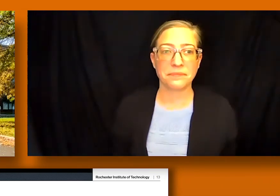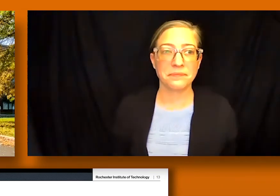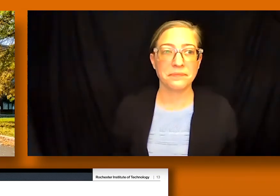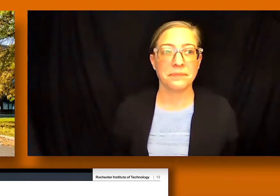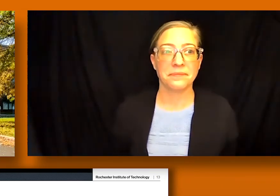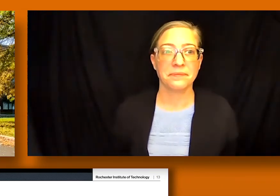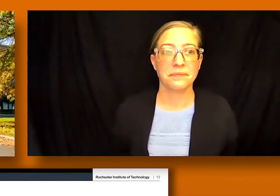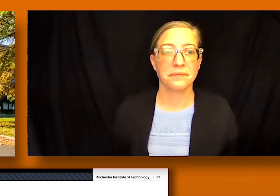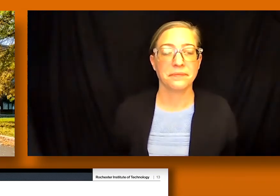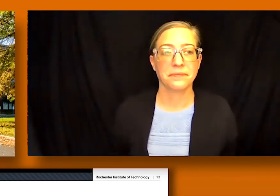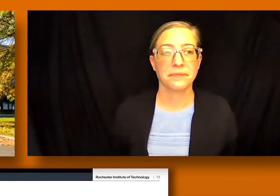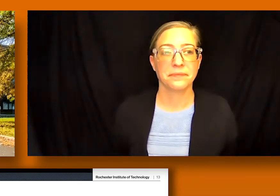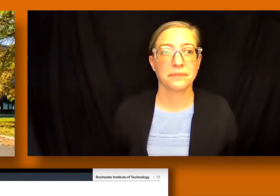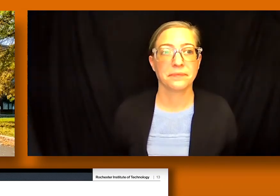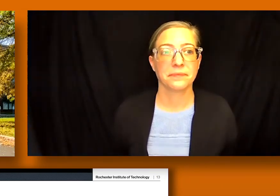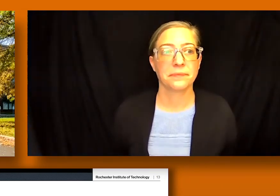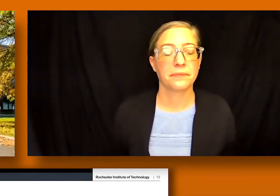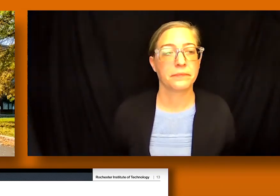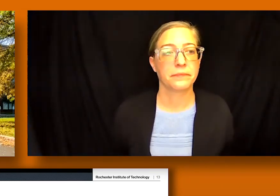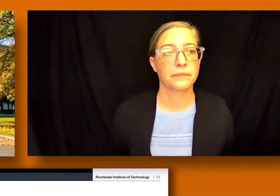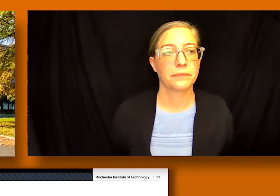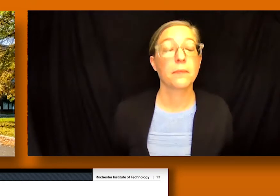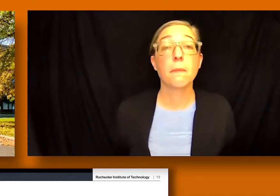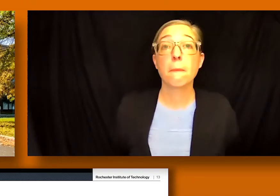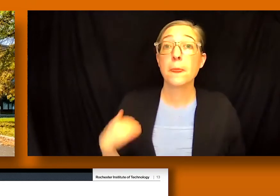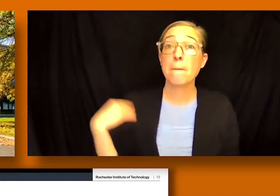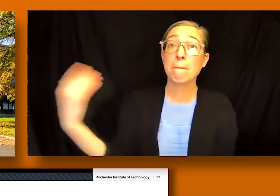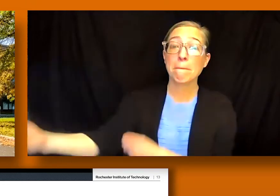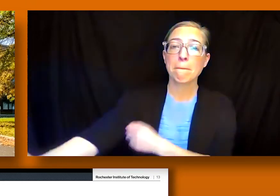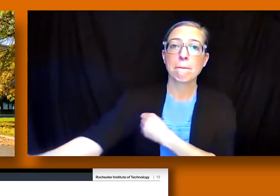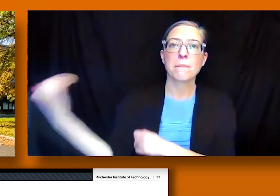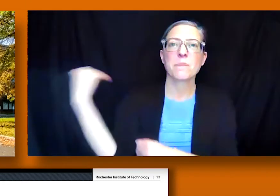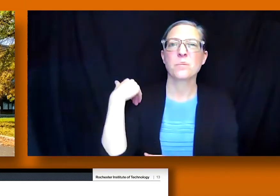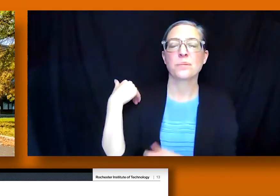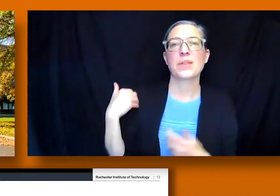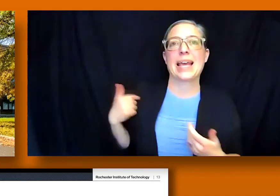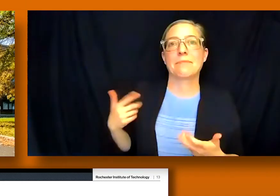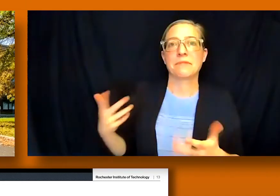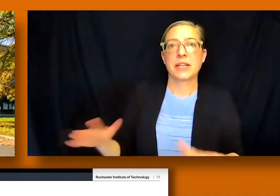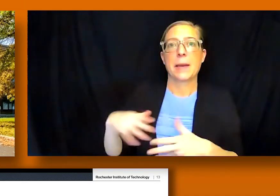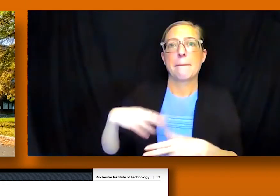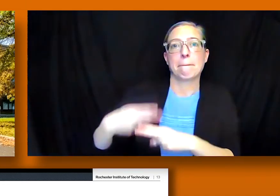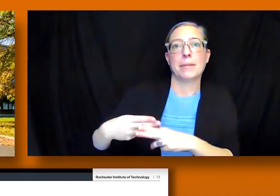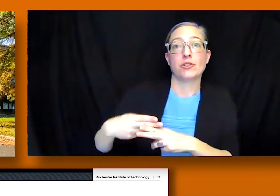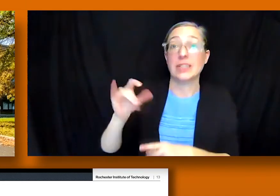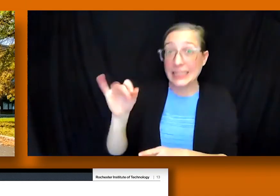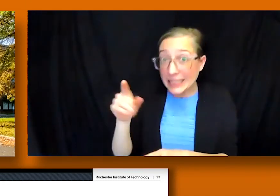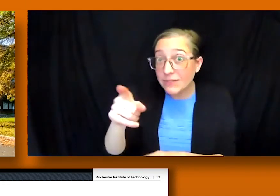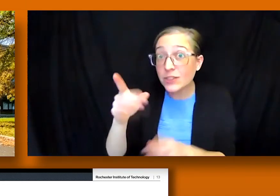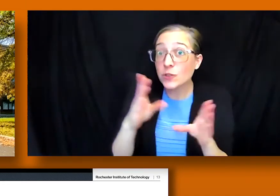Um, now, I said earlier in the presentation that if you're gonna involve a subaward, please let me know early.